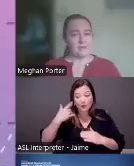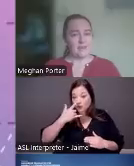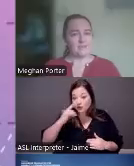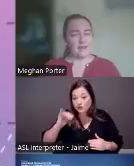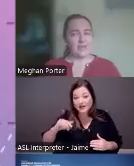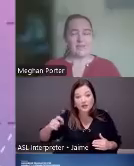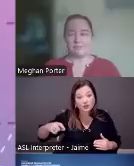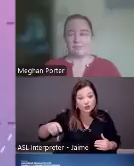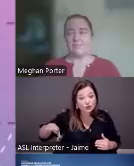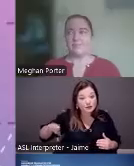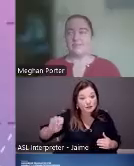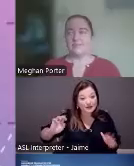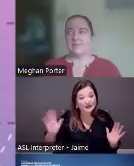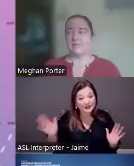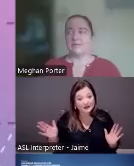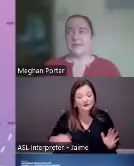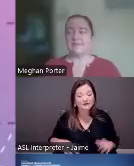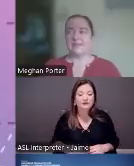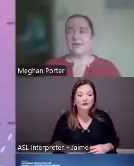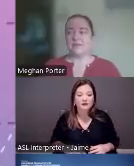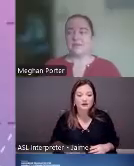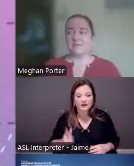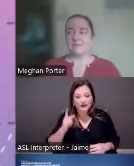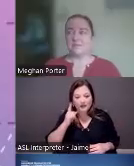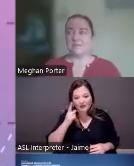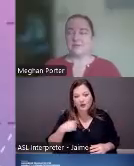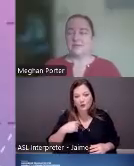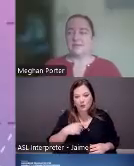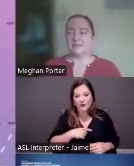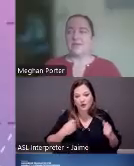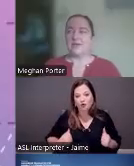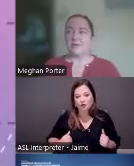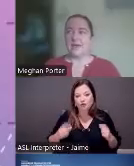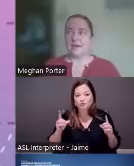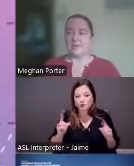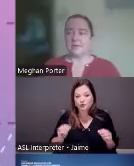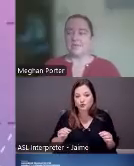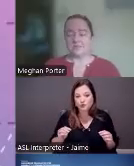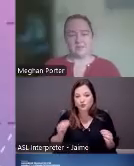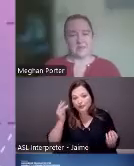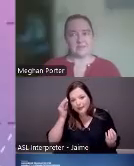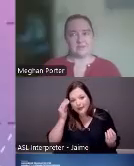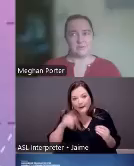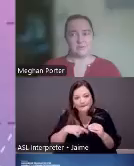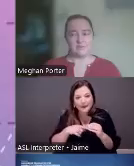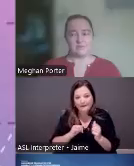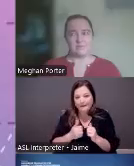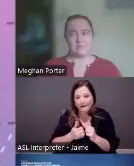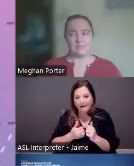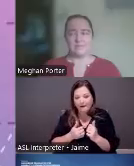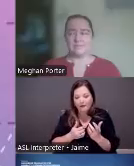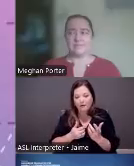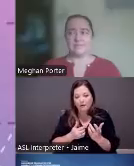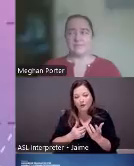And I think we definitely could think about how to do that to--